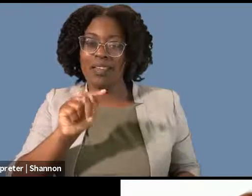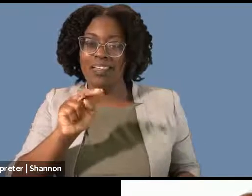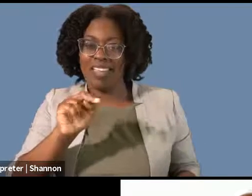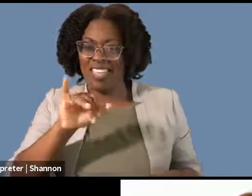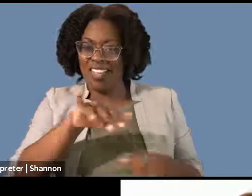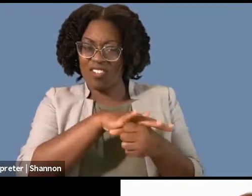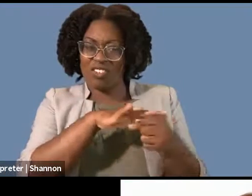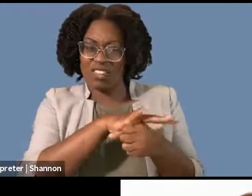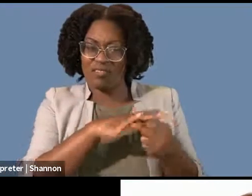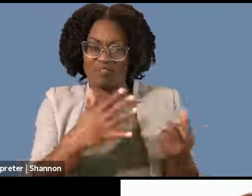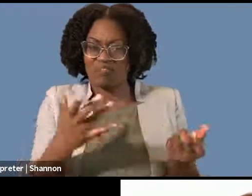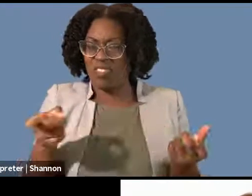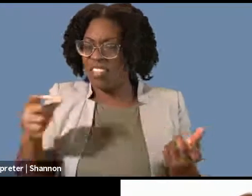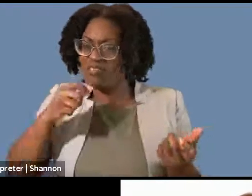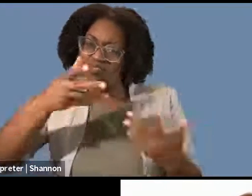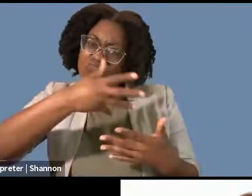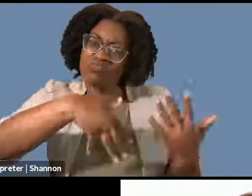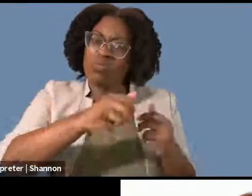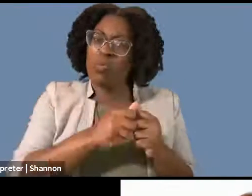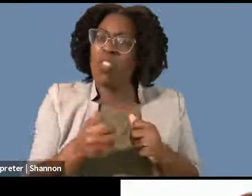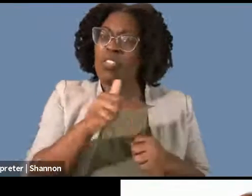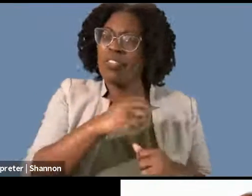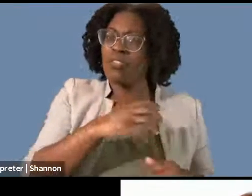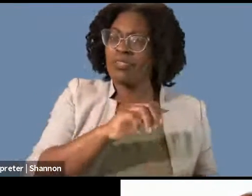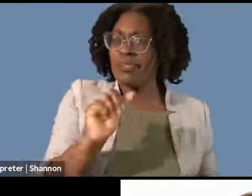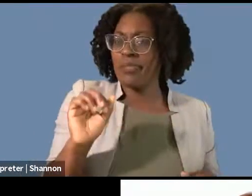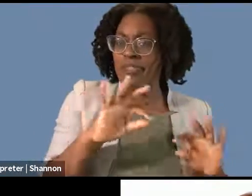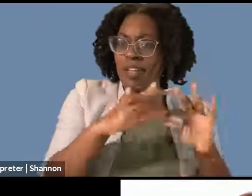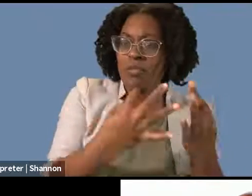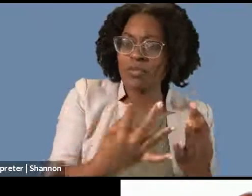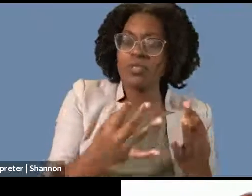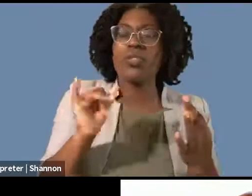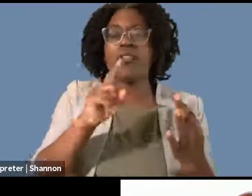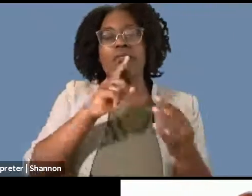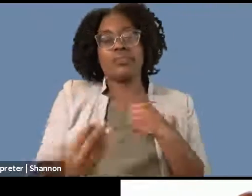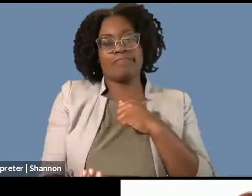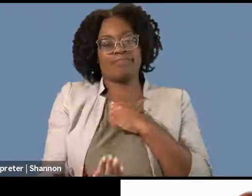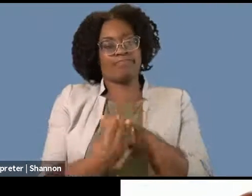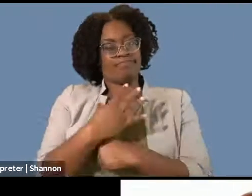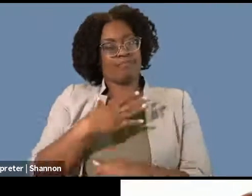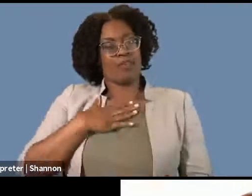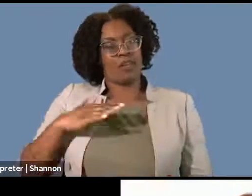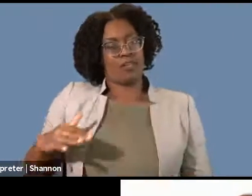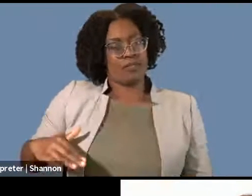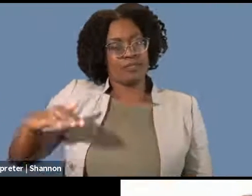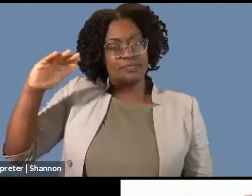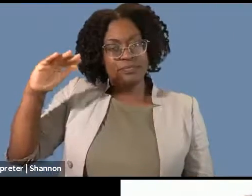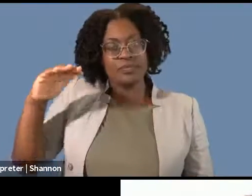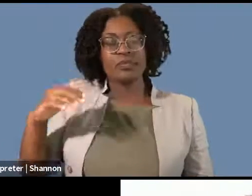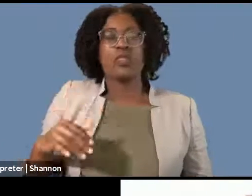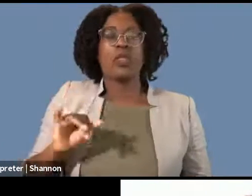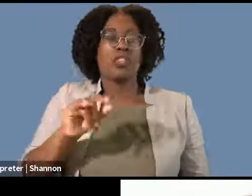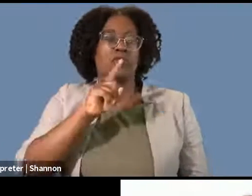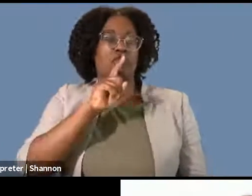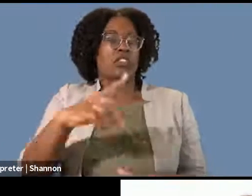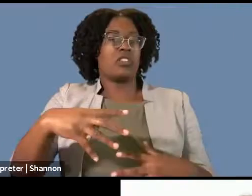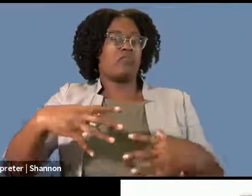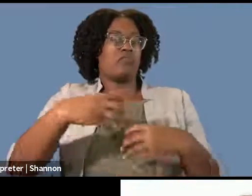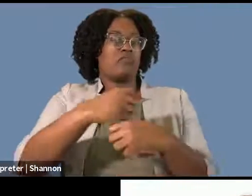the world, we can take more about that. That's the broader gist of it. The motivation, I lost both